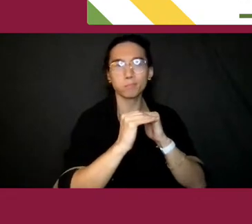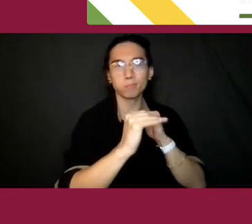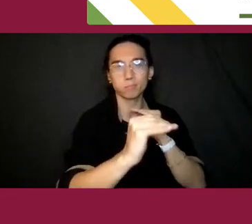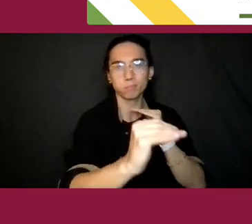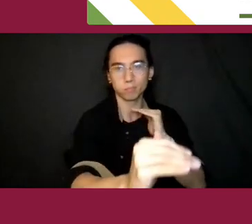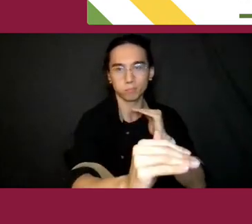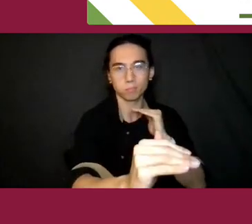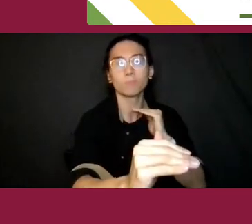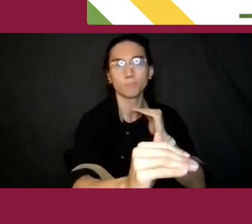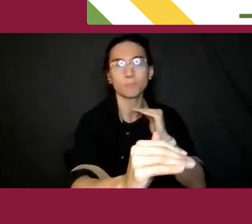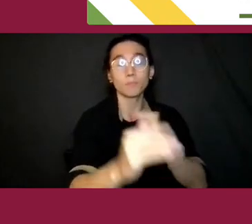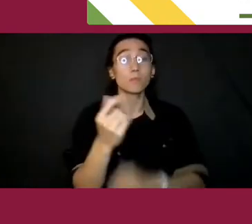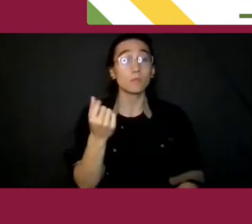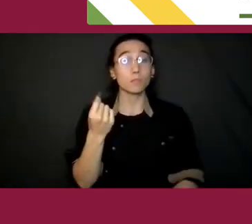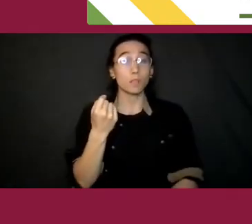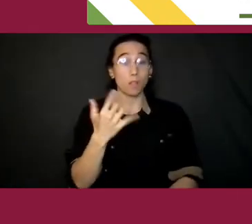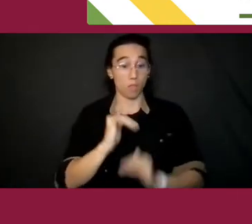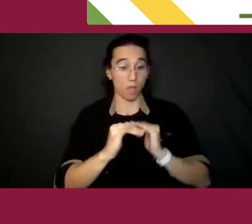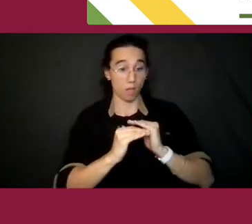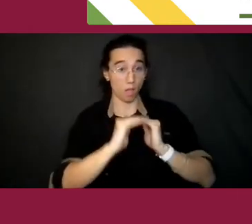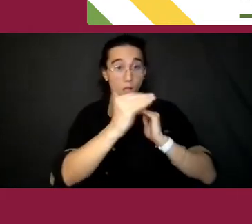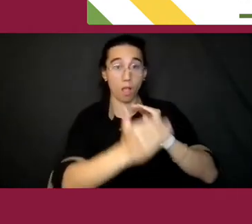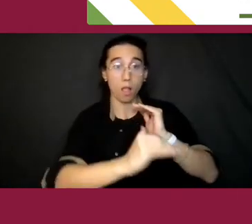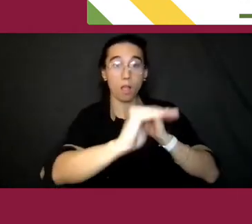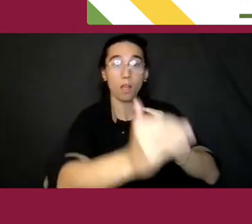events, and we call that hedonic treadmill.